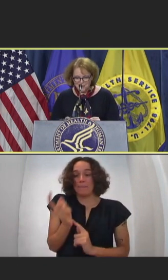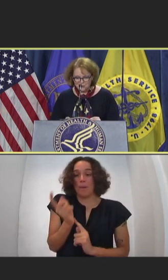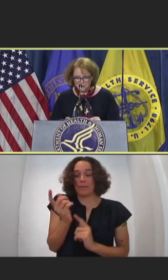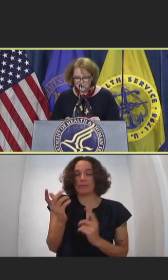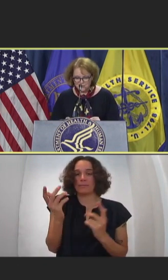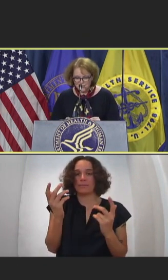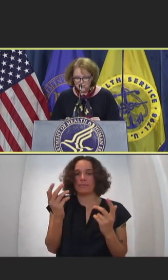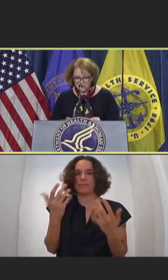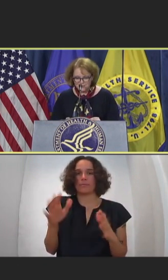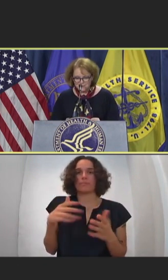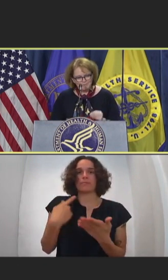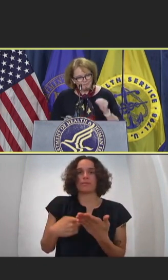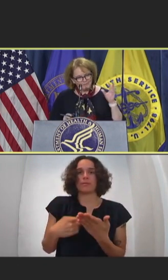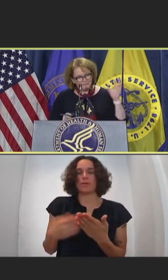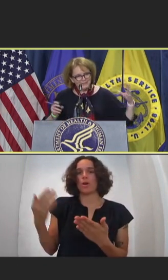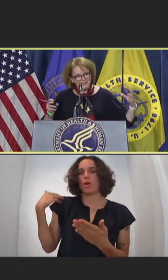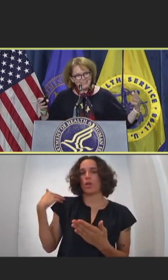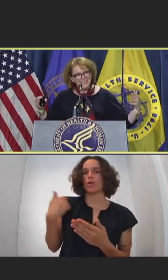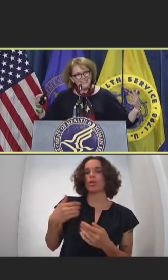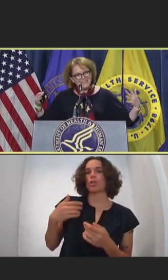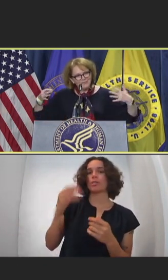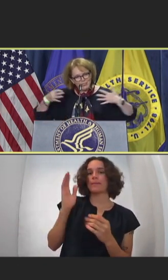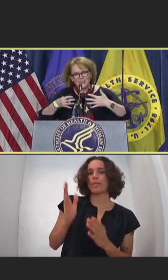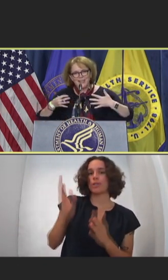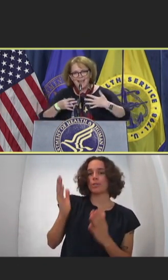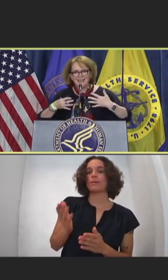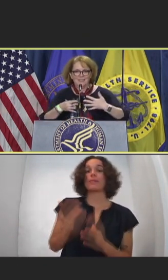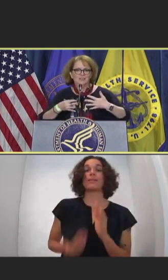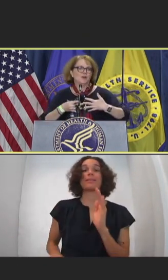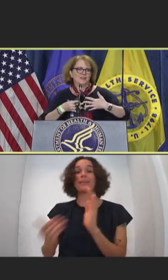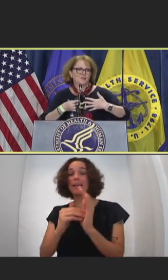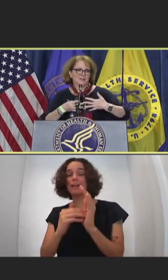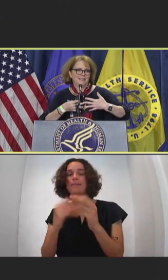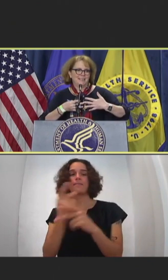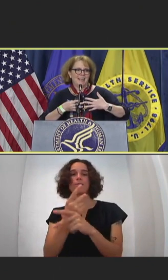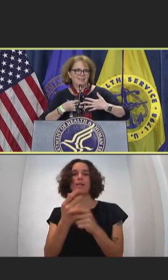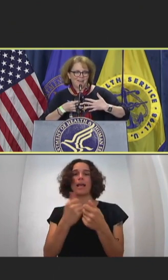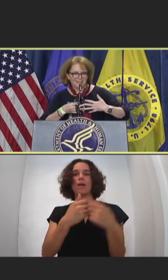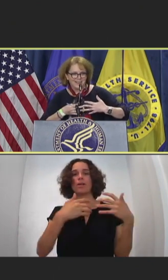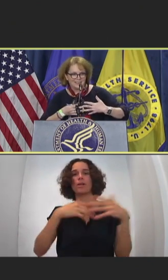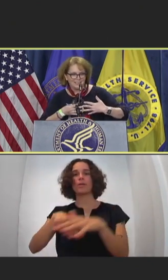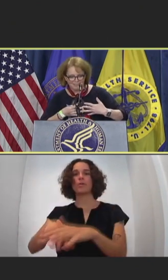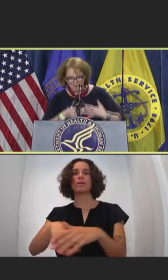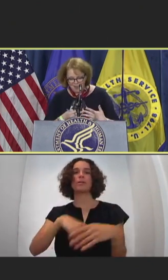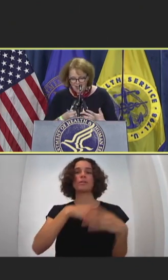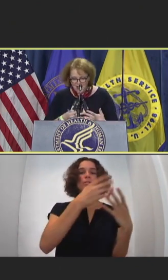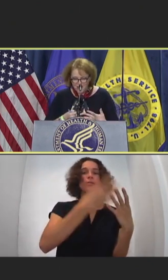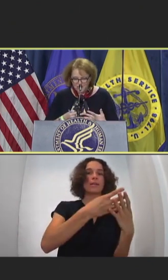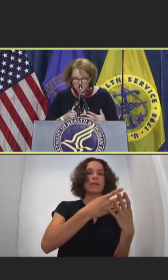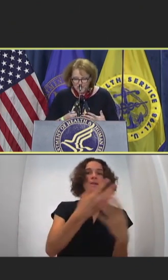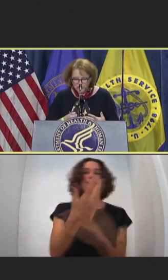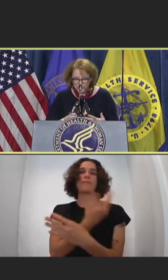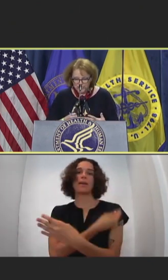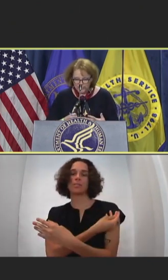previous speakers -- is figuring out how to integrate screening and vaccination, especially